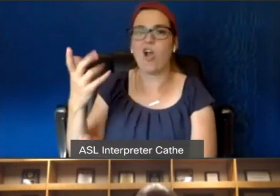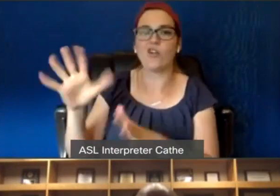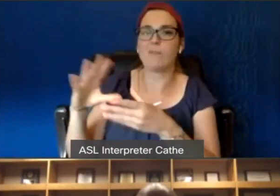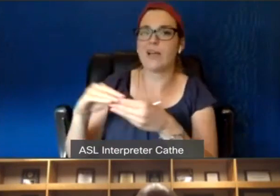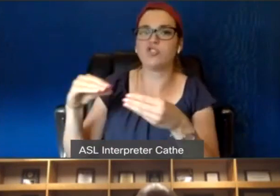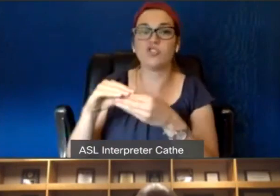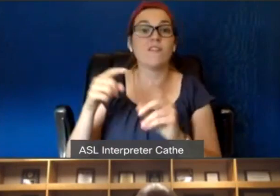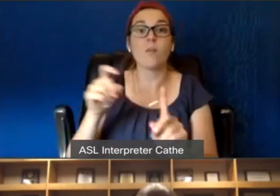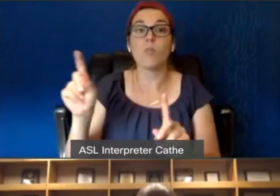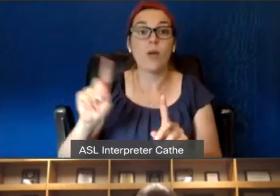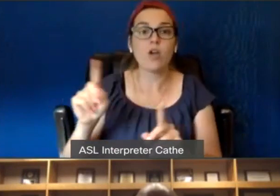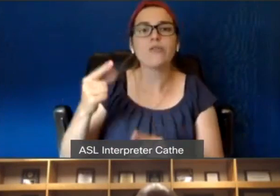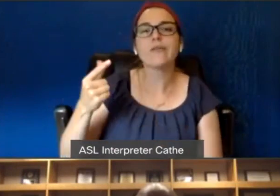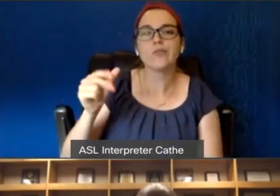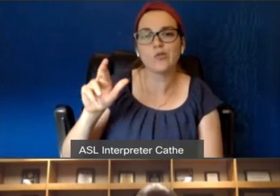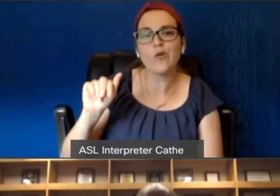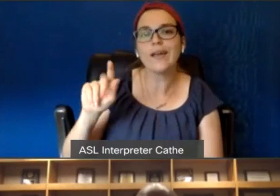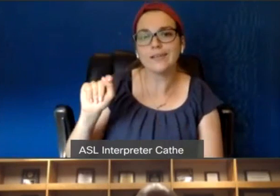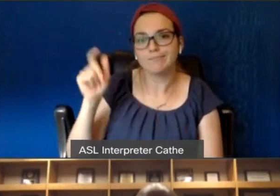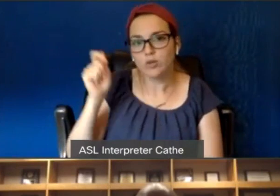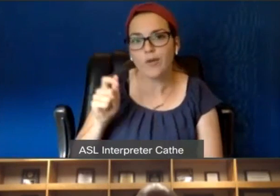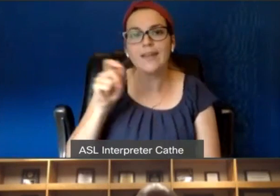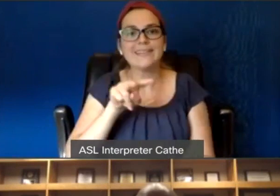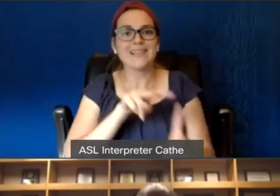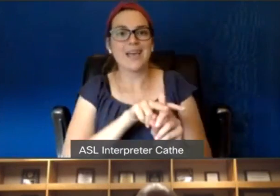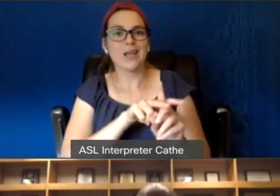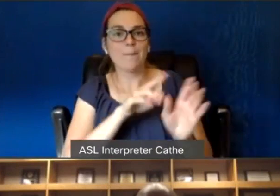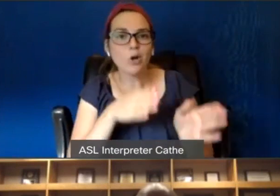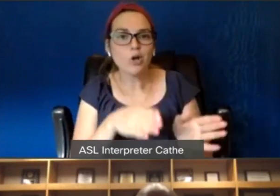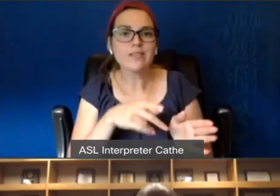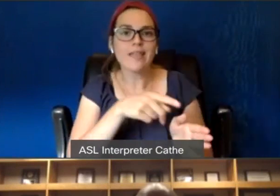finding people who specialize in courses of writing grants,